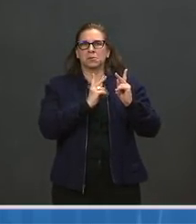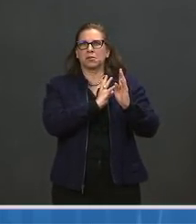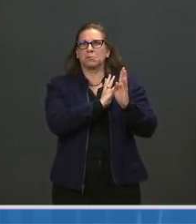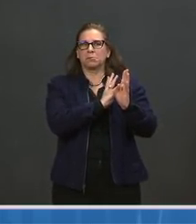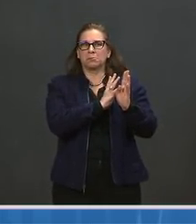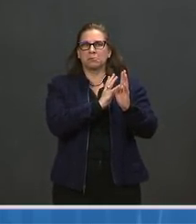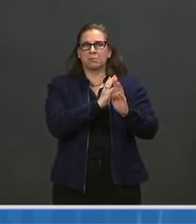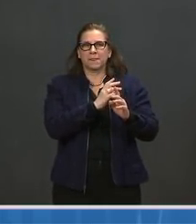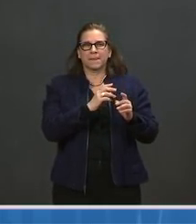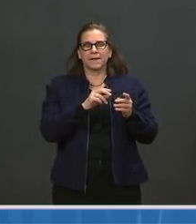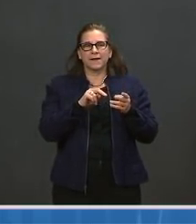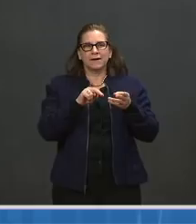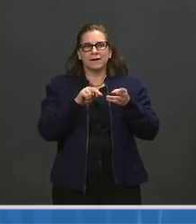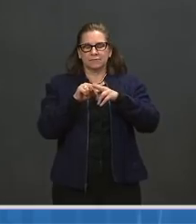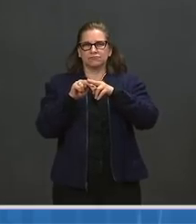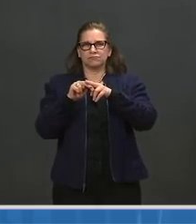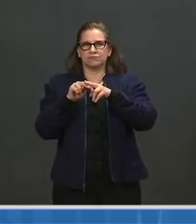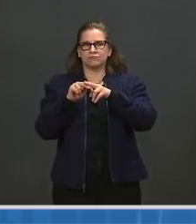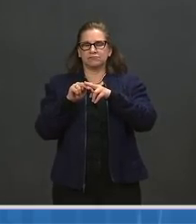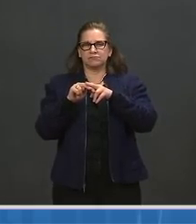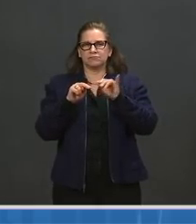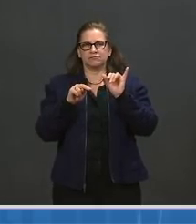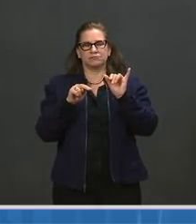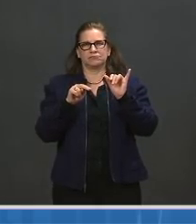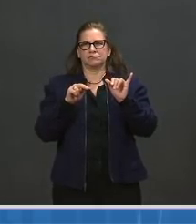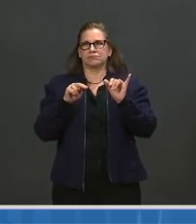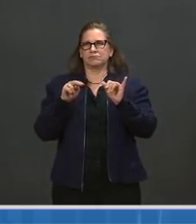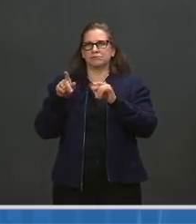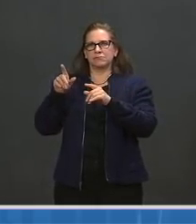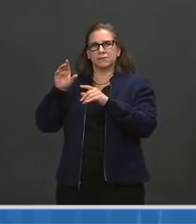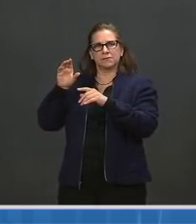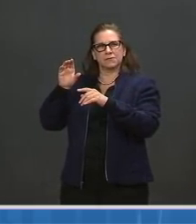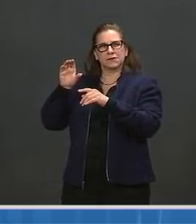In addition, while deaths continue to drop, they remain at elevated levels.